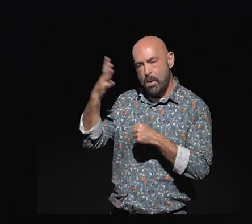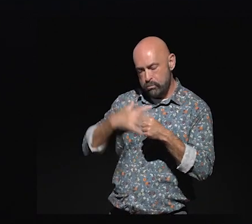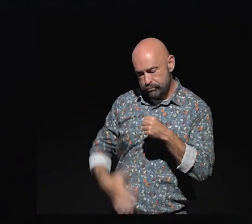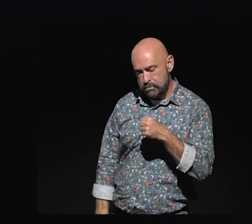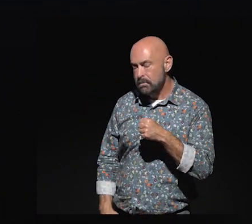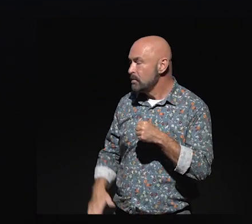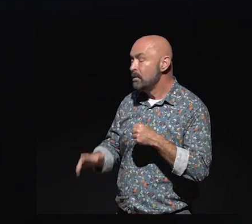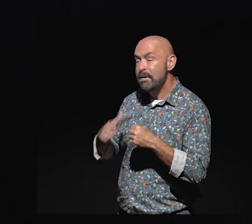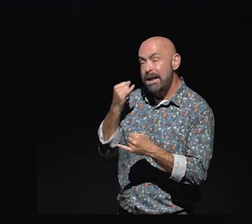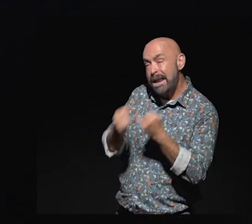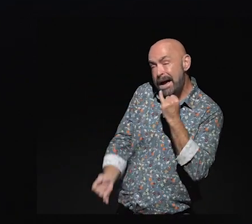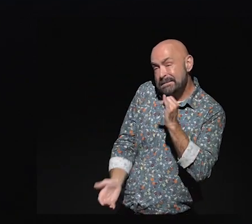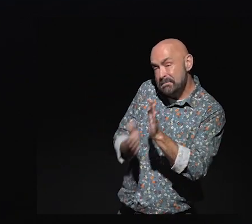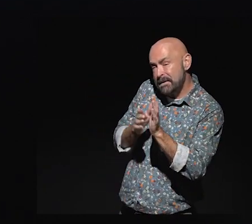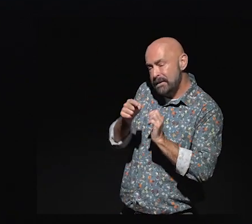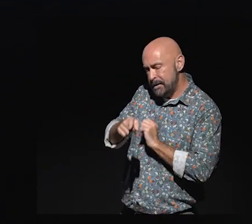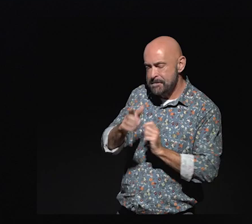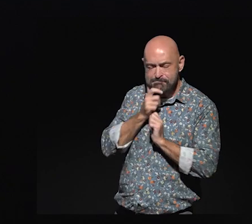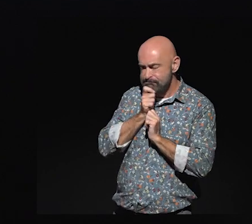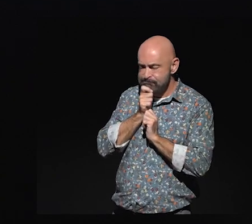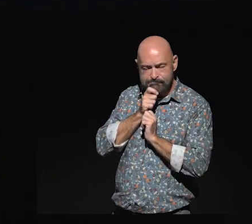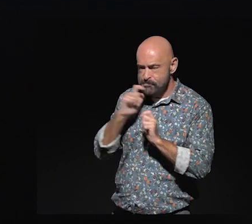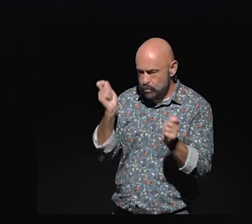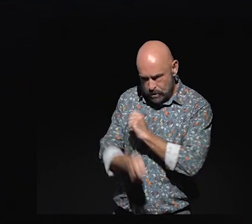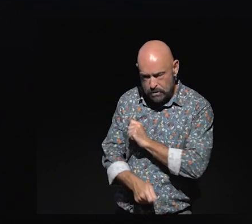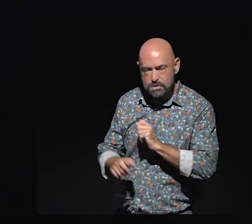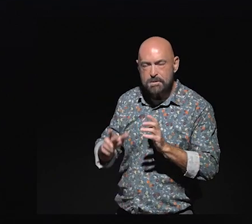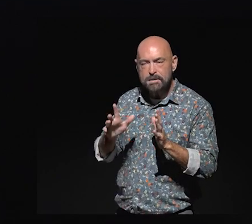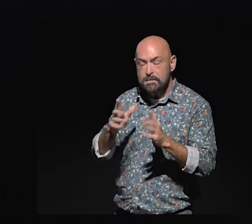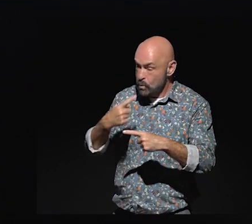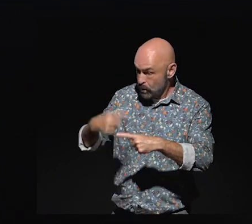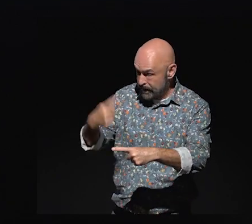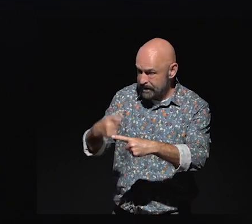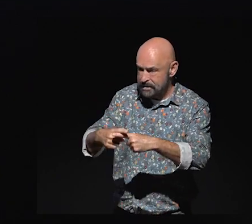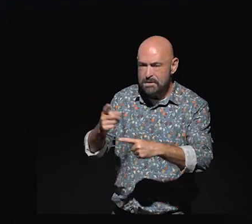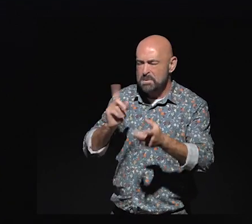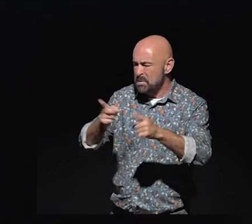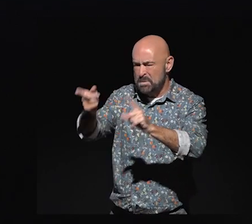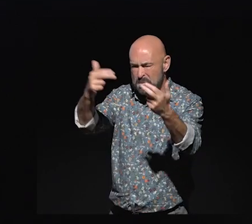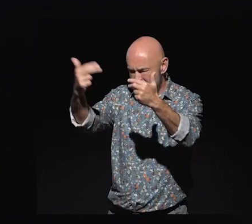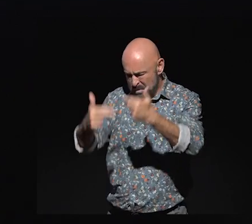At the last minute, he changes it and paints it very quickly. He can work fast when he wants to.